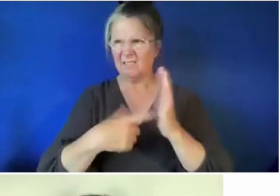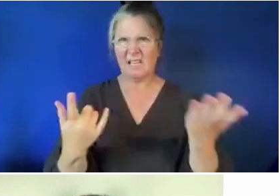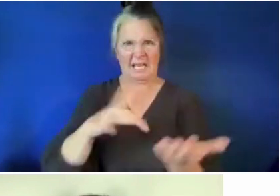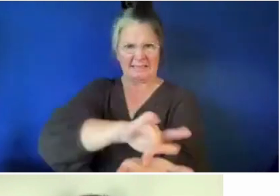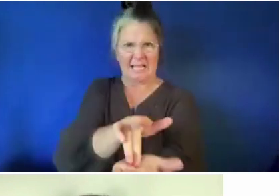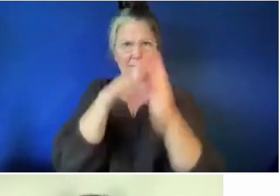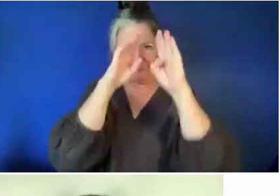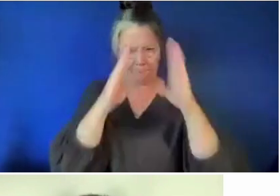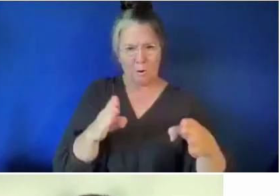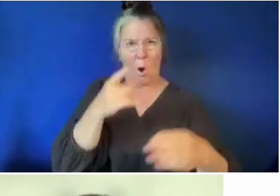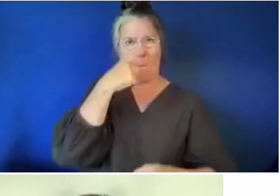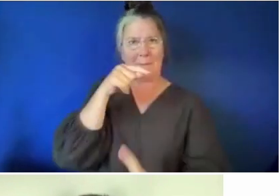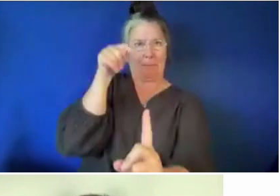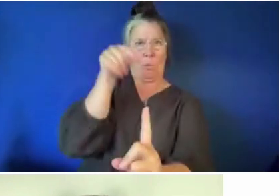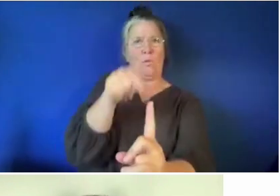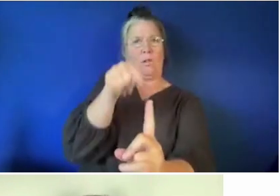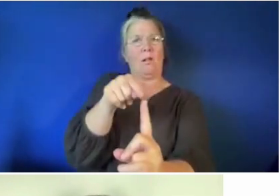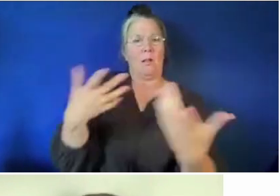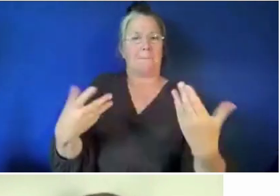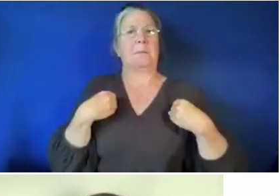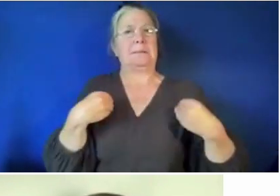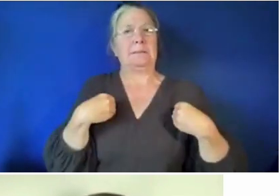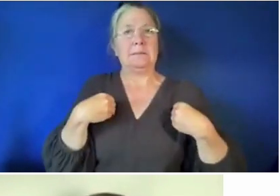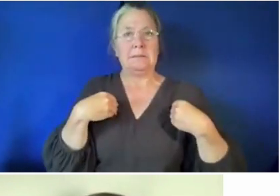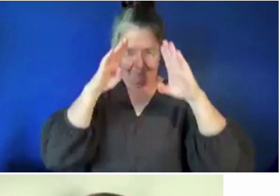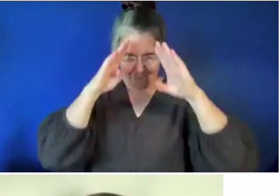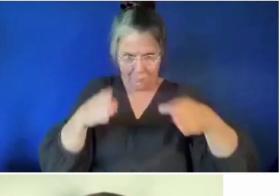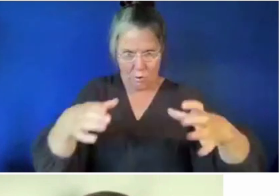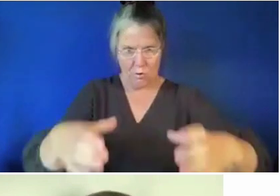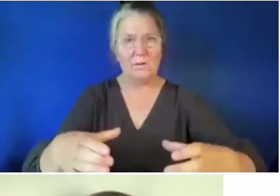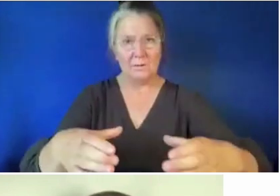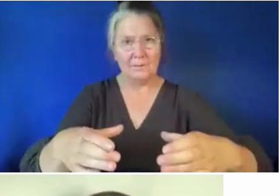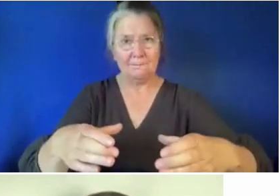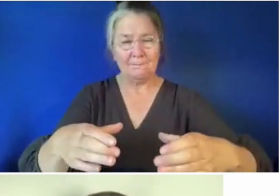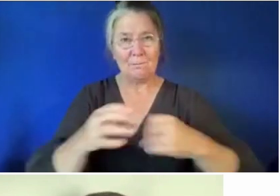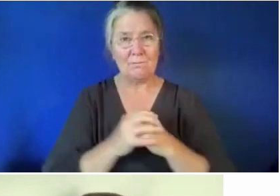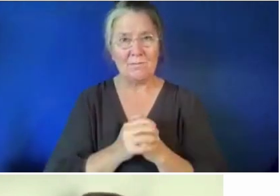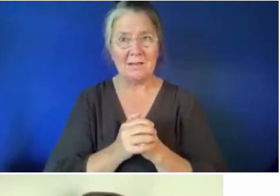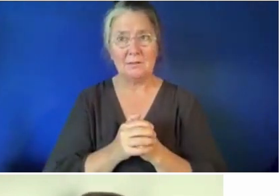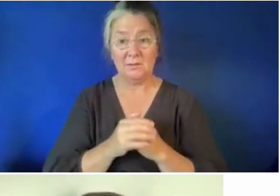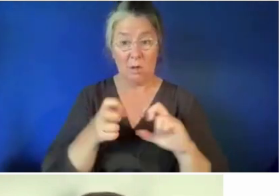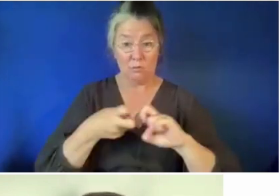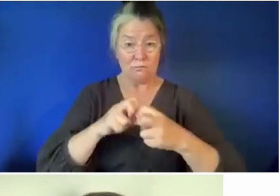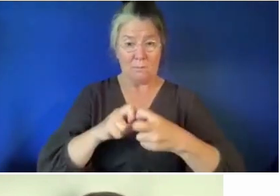then I think that that's how you would solve that problem, regardless of how big or small it is